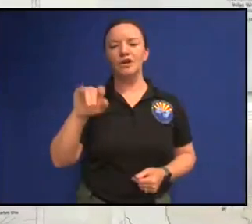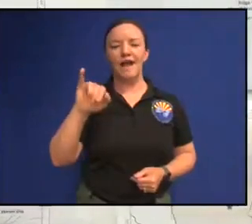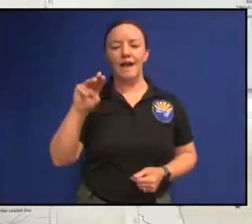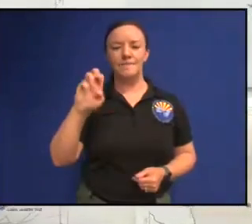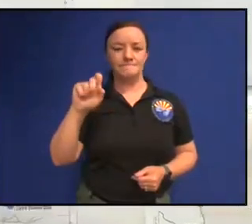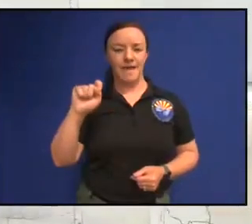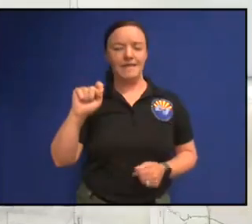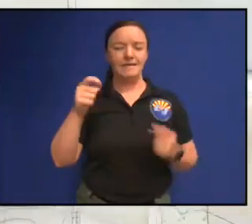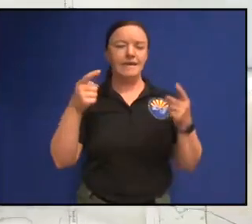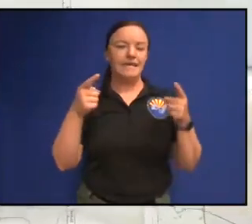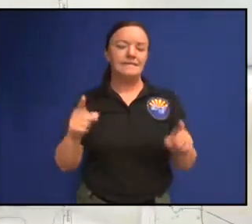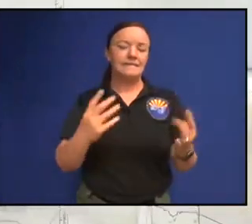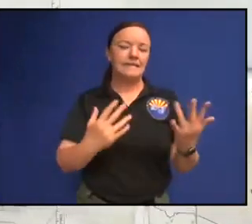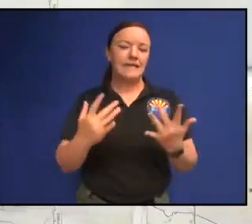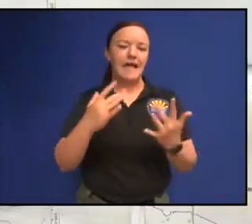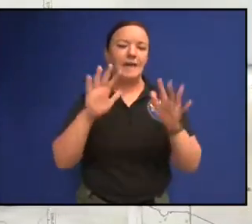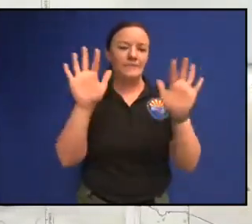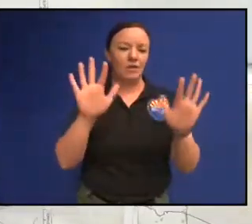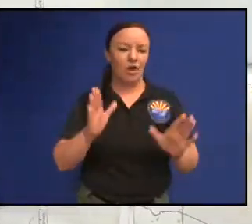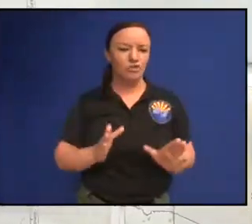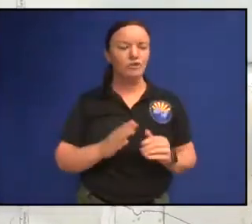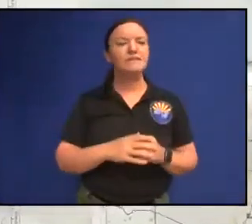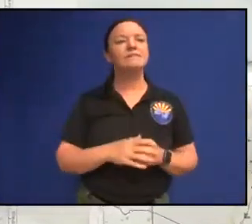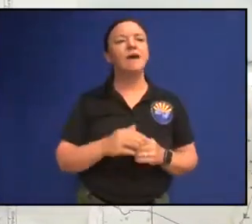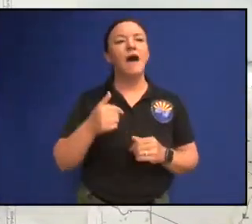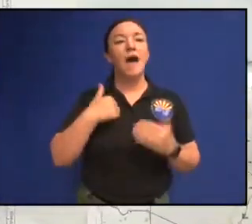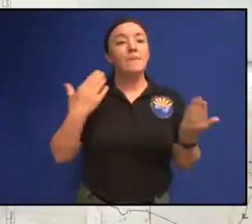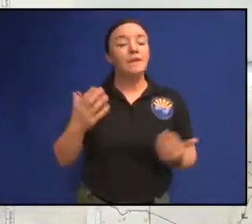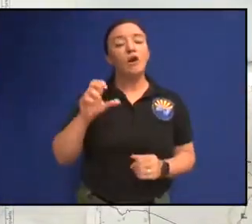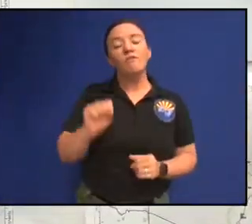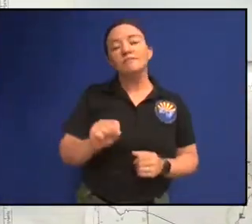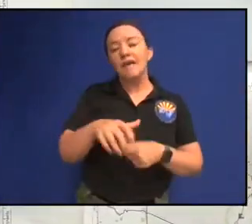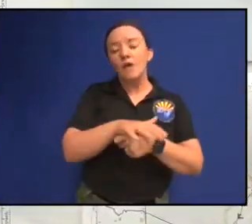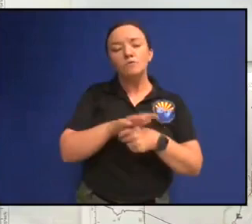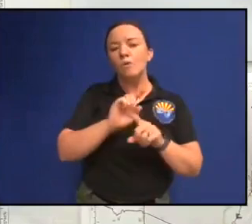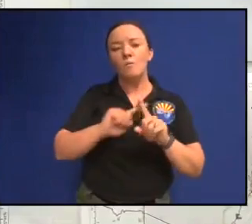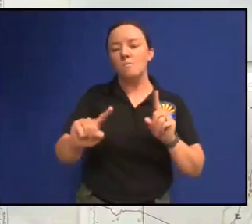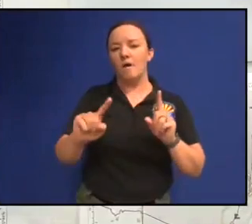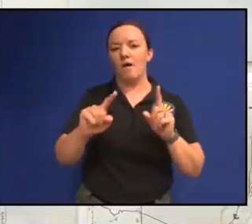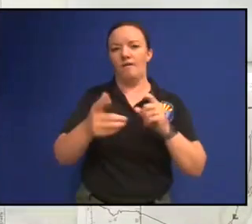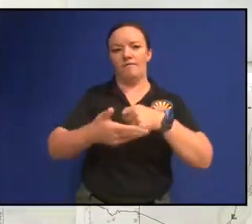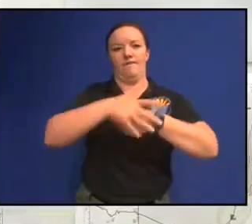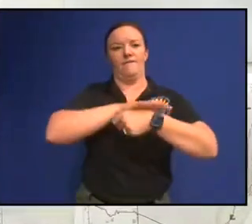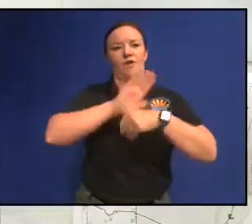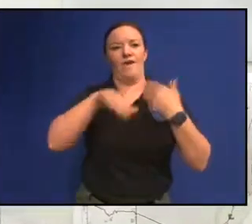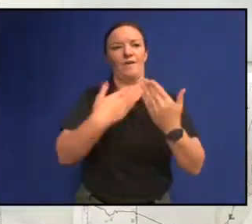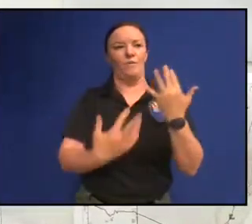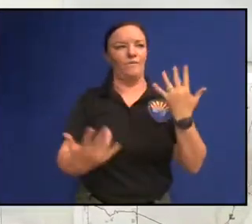METEOROLOGIST HERE ON THE SOUTH ZONE COVERING THE WHOLE FIRE. JOHN, CARL SCHWOPE UP NORTH ALREADY TOUCHED ON THE